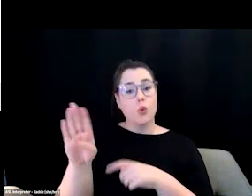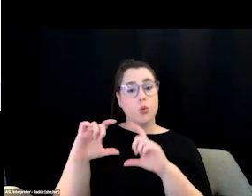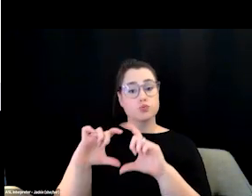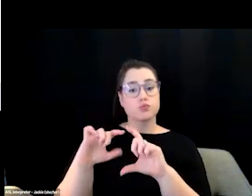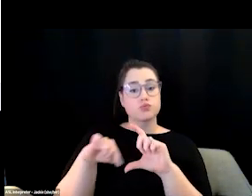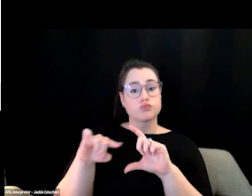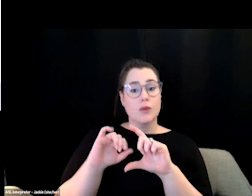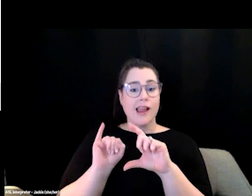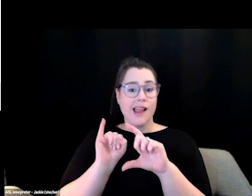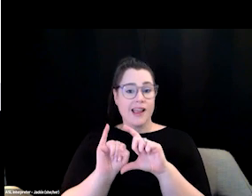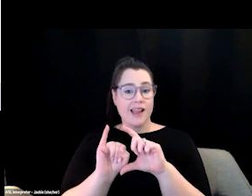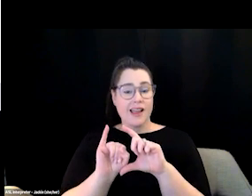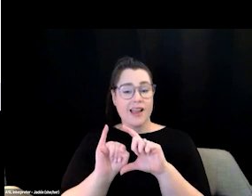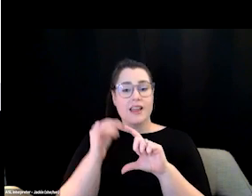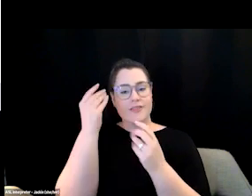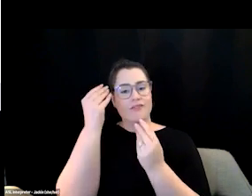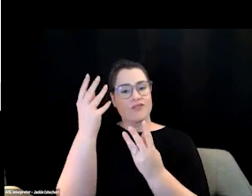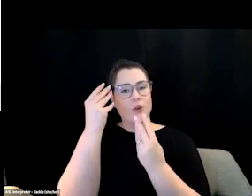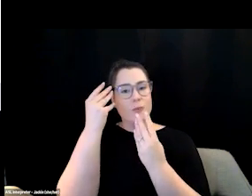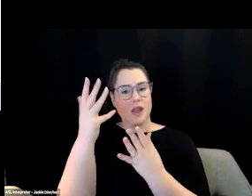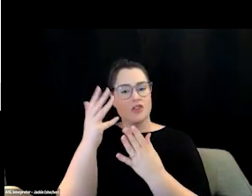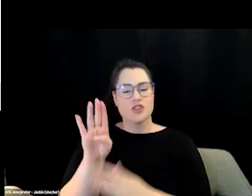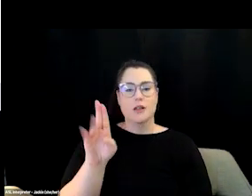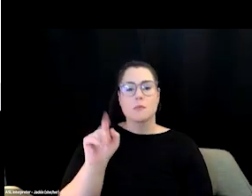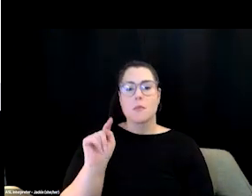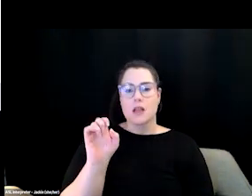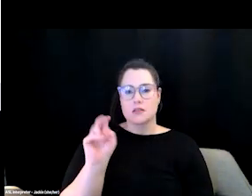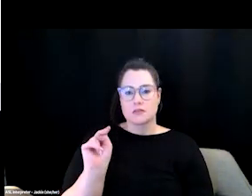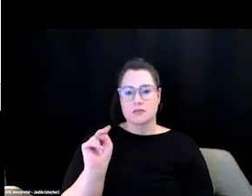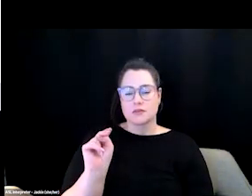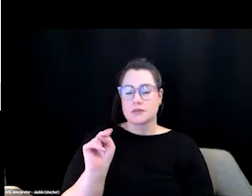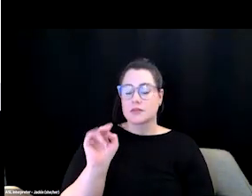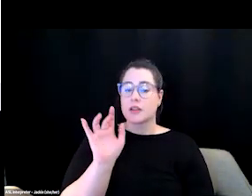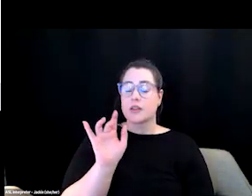these are what I call blue eye info buttons. They're not buttons, but if you hover your mouse over them,